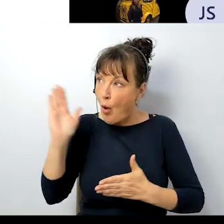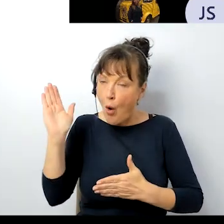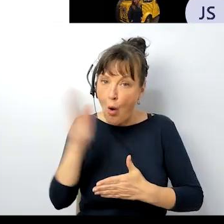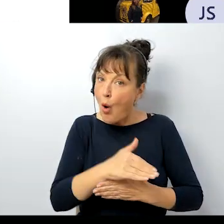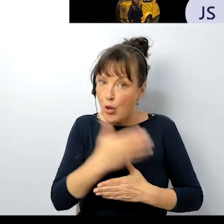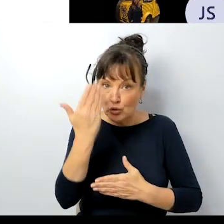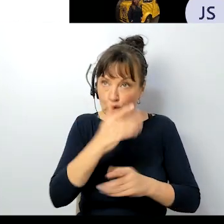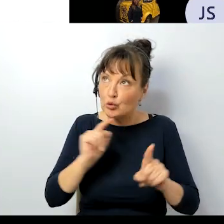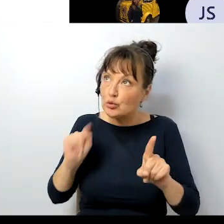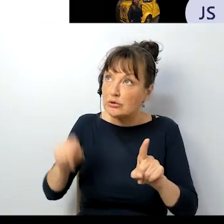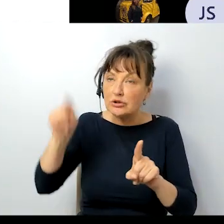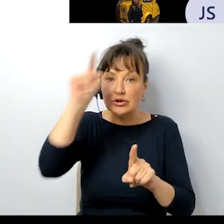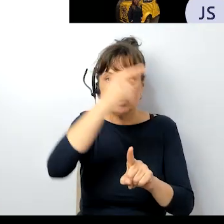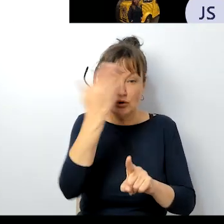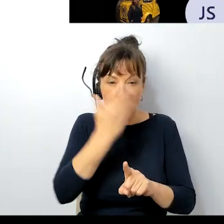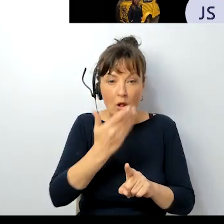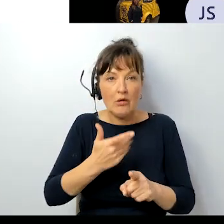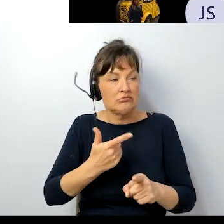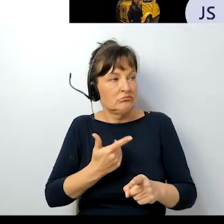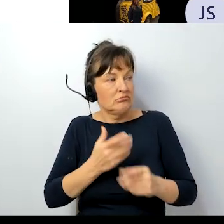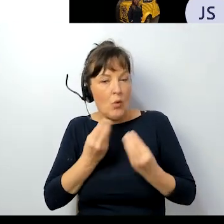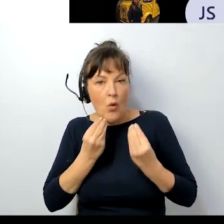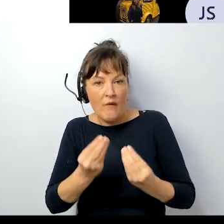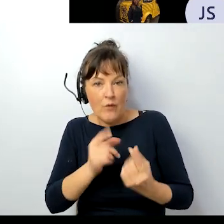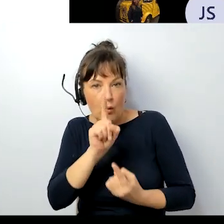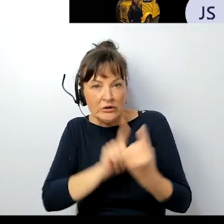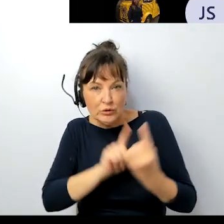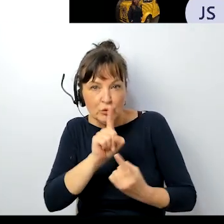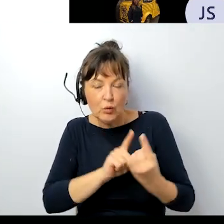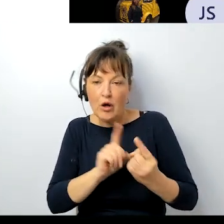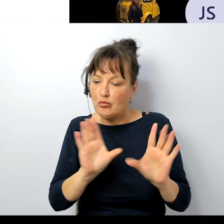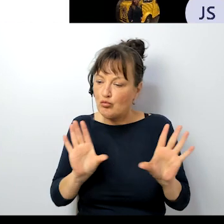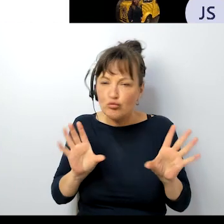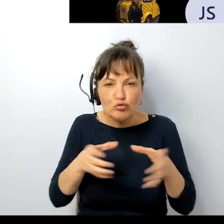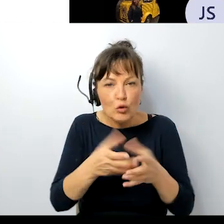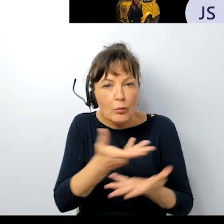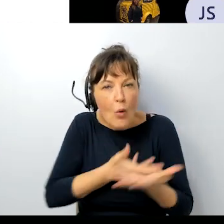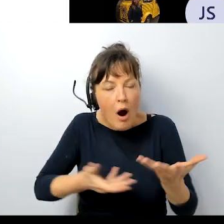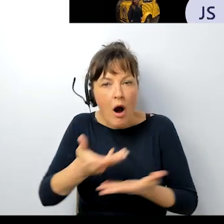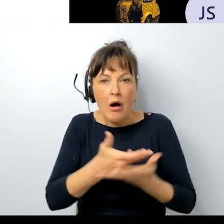careers advisers in every state school in Scotland offering support through one-to-one appointments